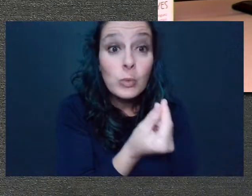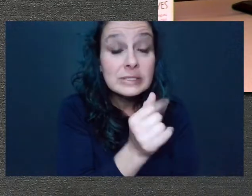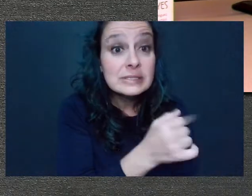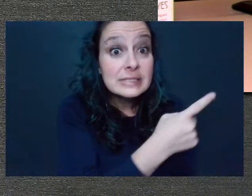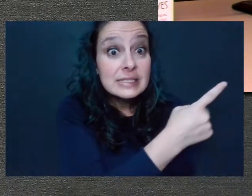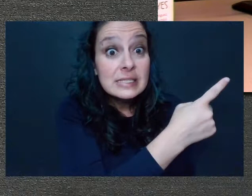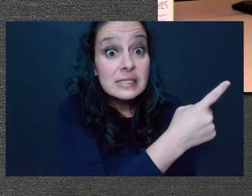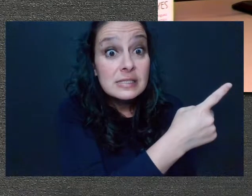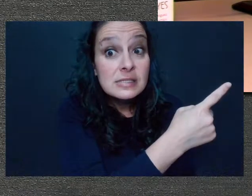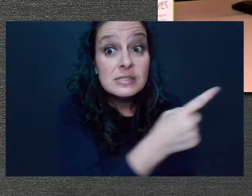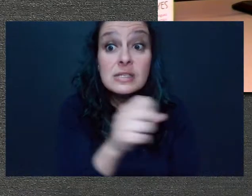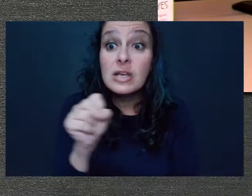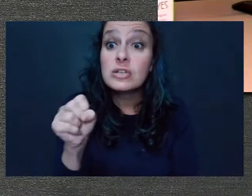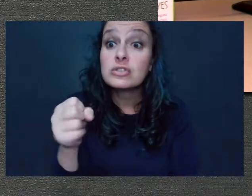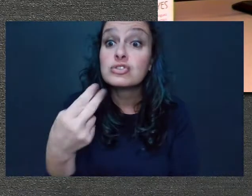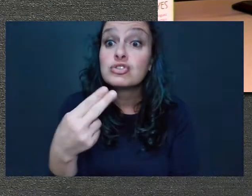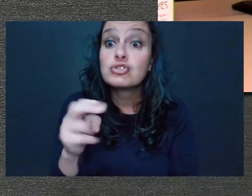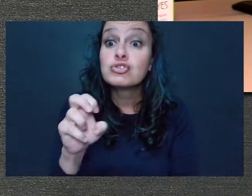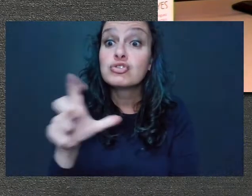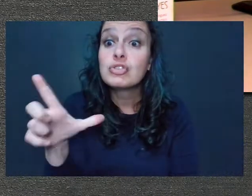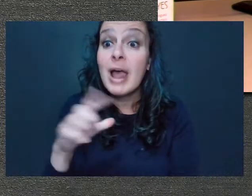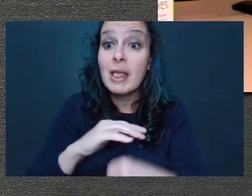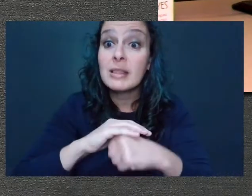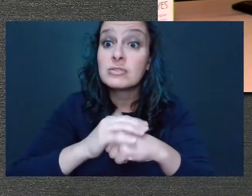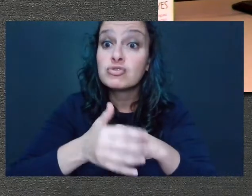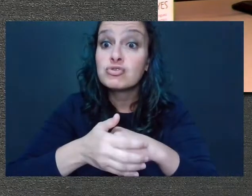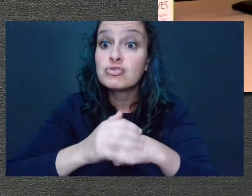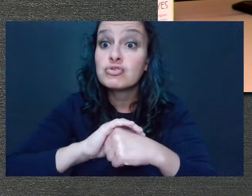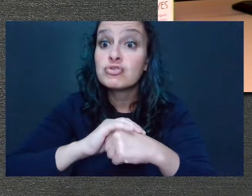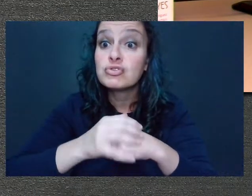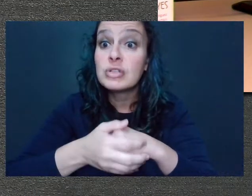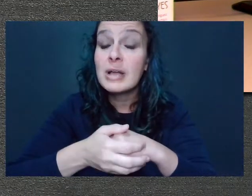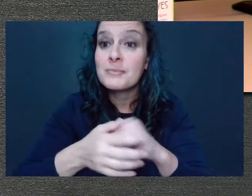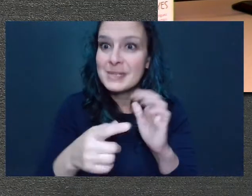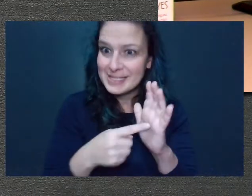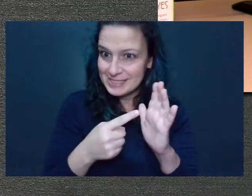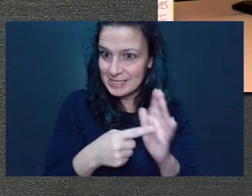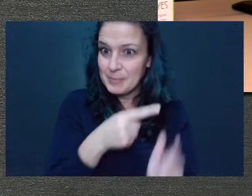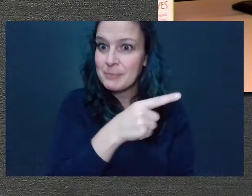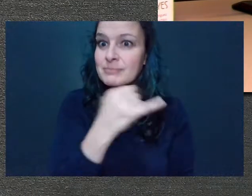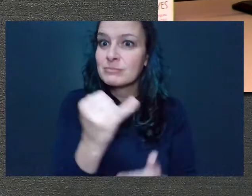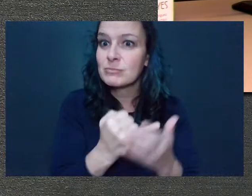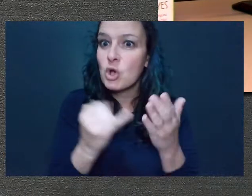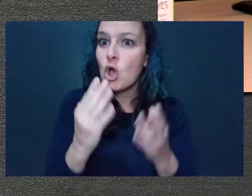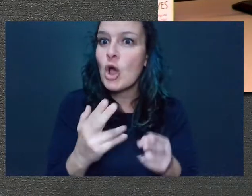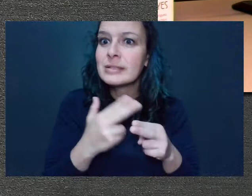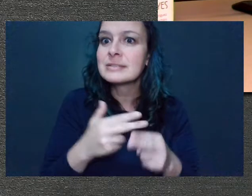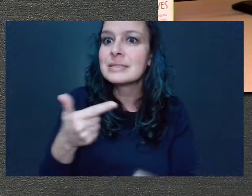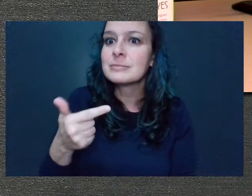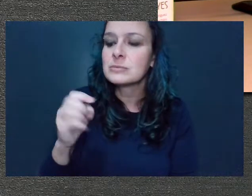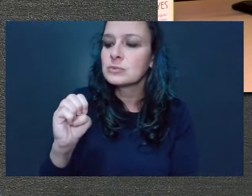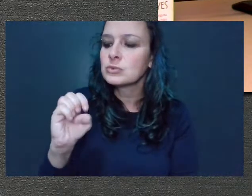This is a shell. Sometimes, Georgia O'Keeffe liked to paint shells.